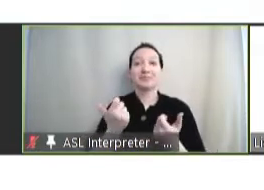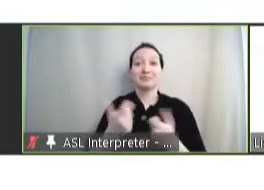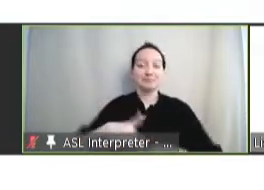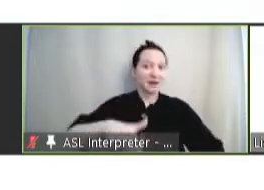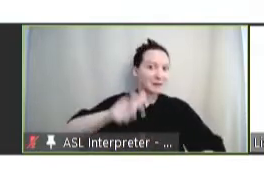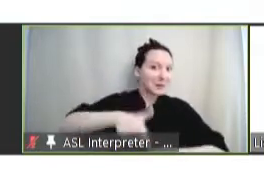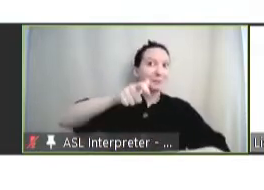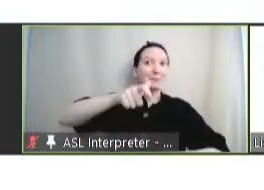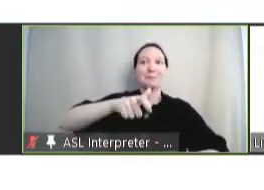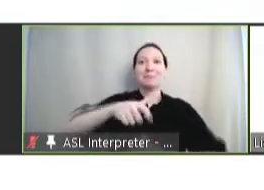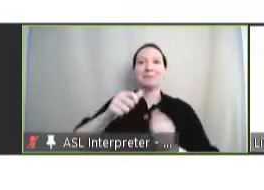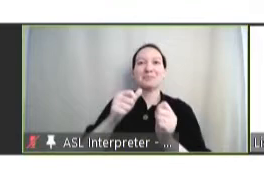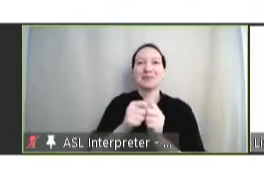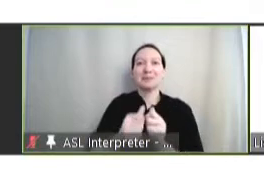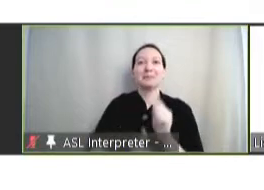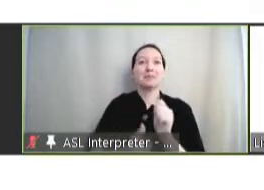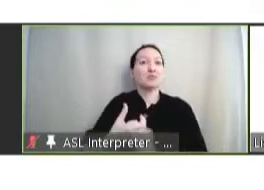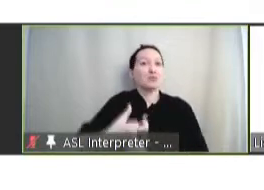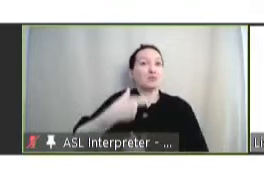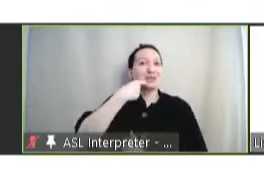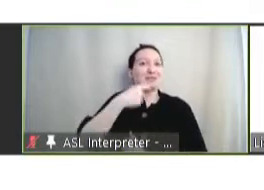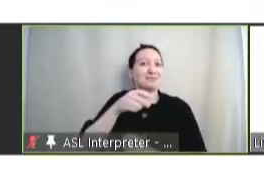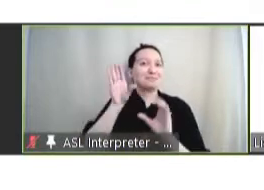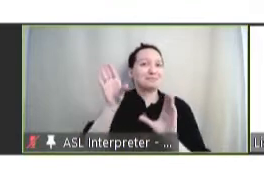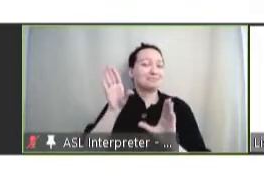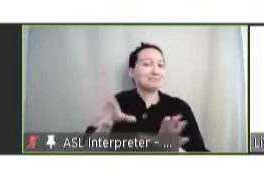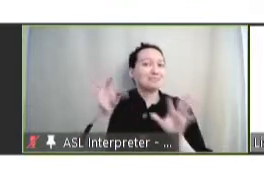on our most recent, latest, and greatest December guidance